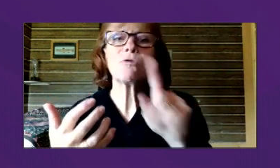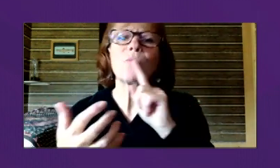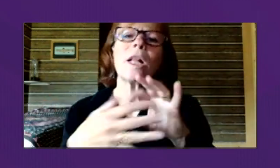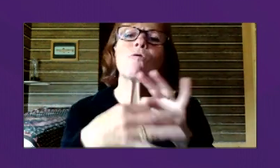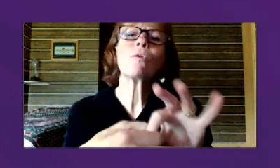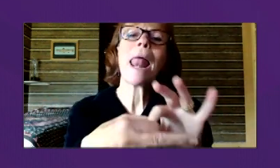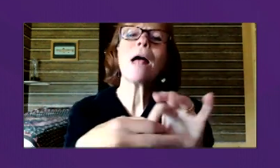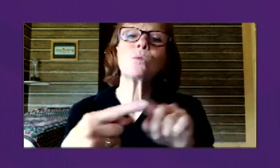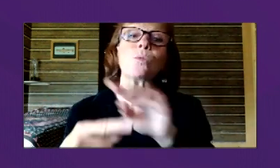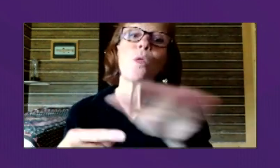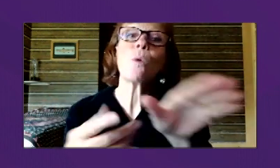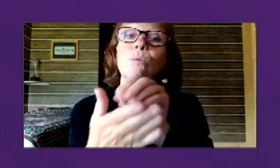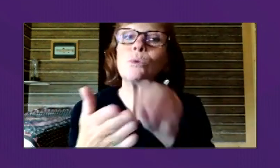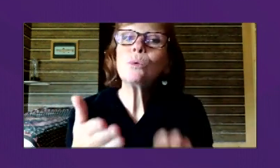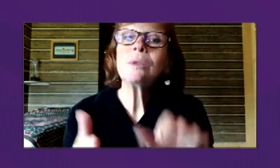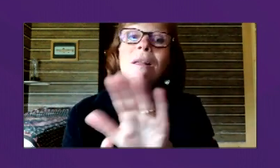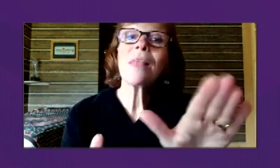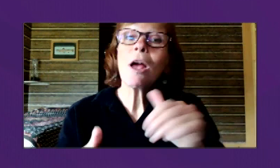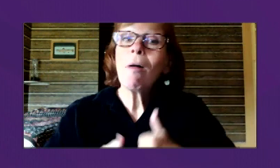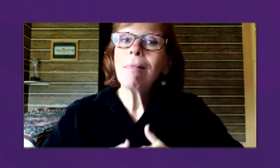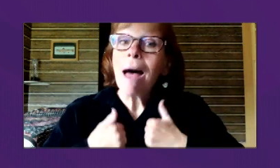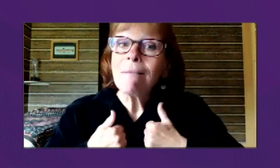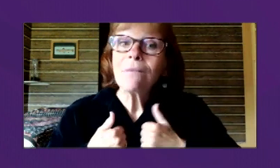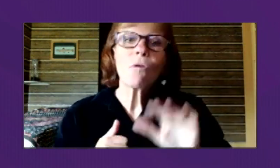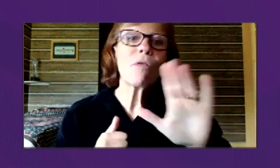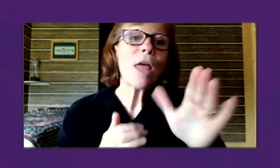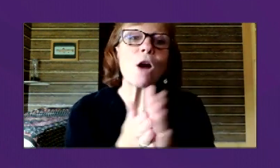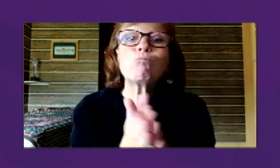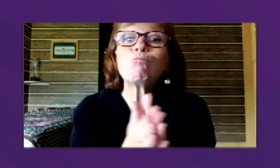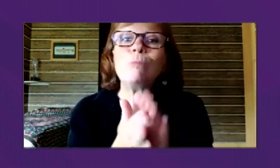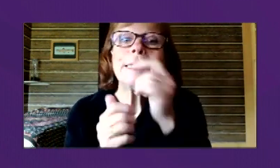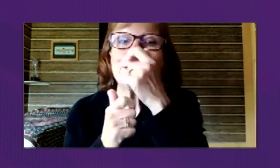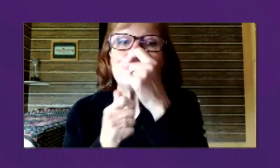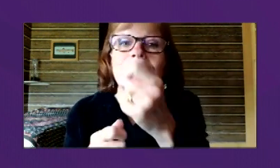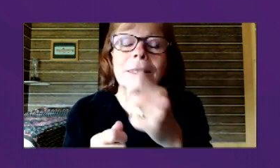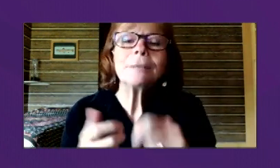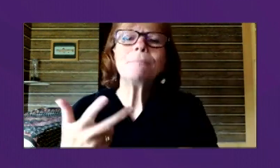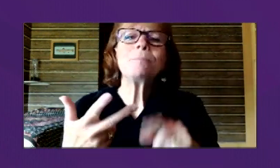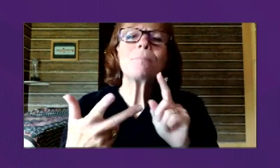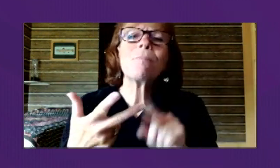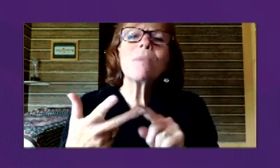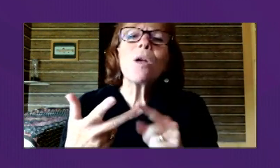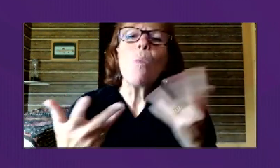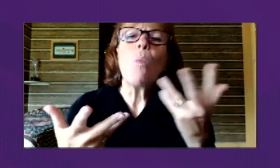lives and interests. You want to look for common ground in the topic. There may be themes that can